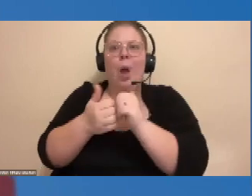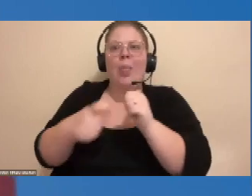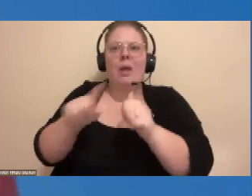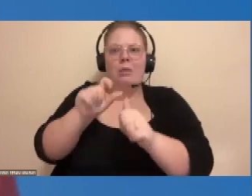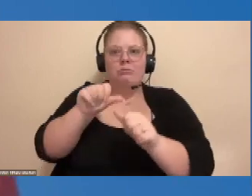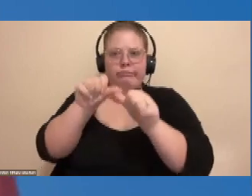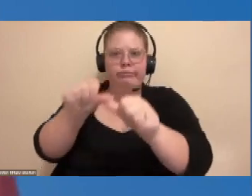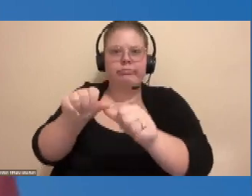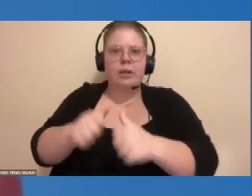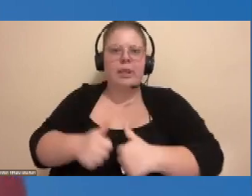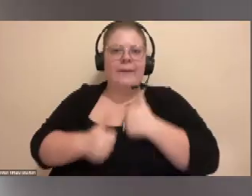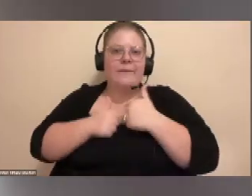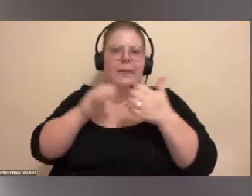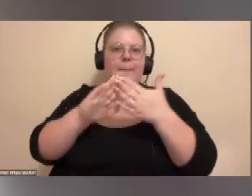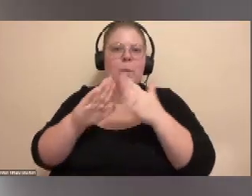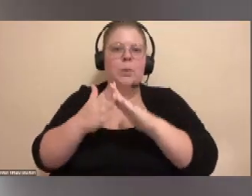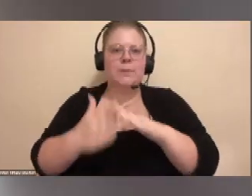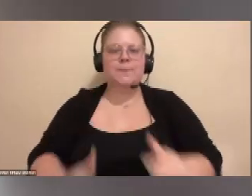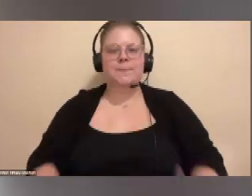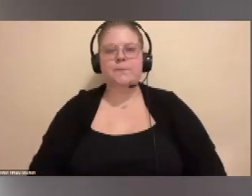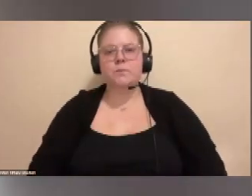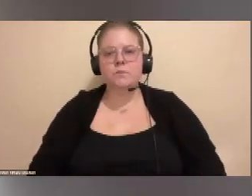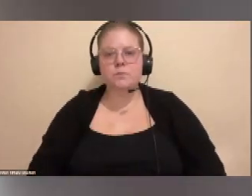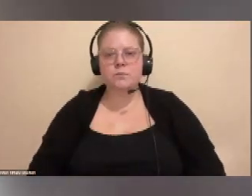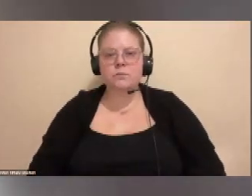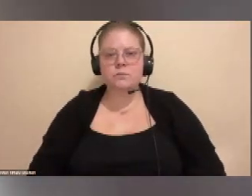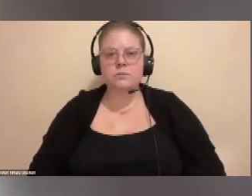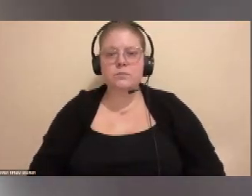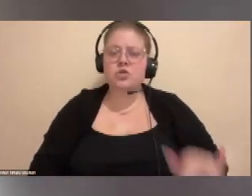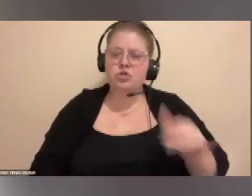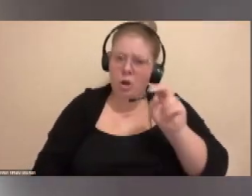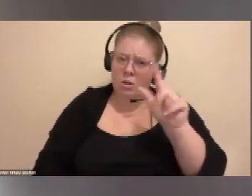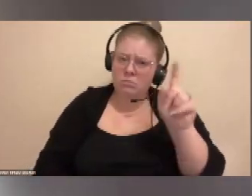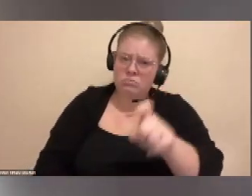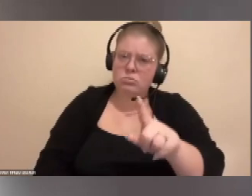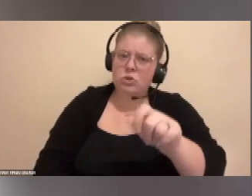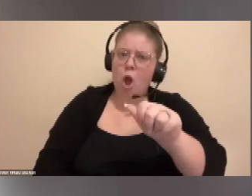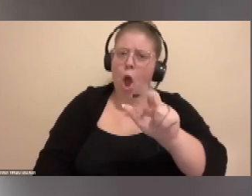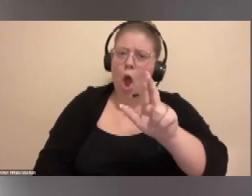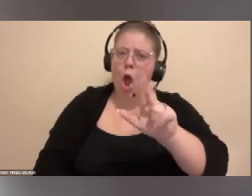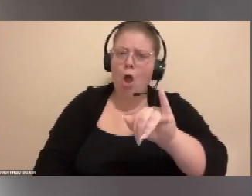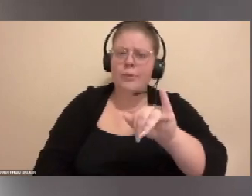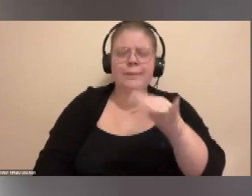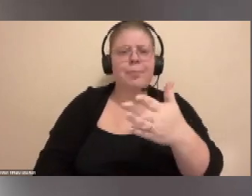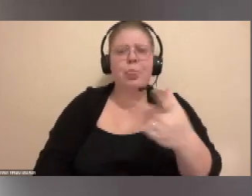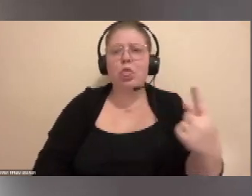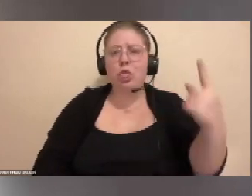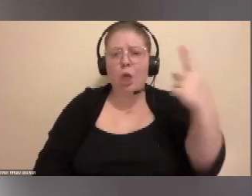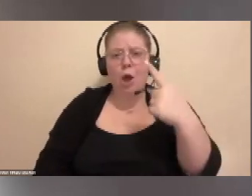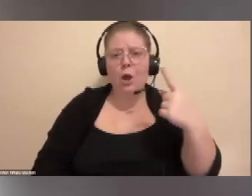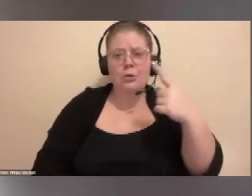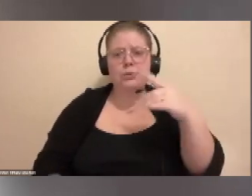Ari, your thoughts on building a more equitable community